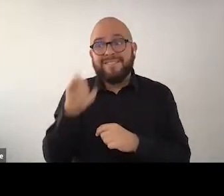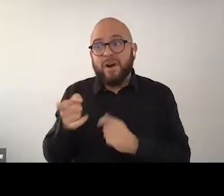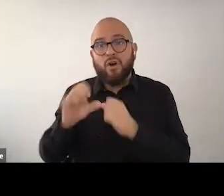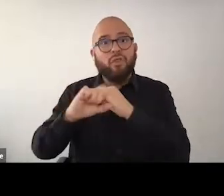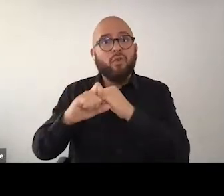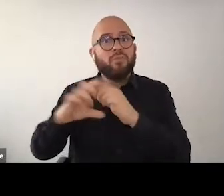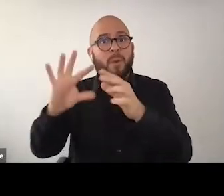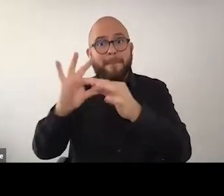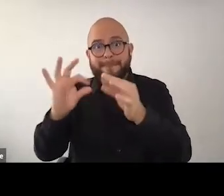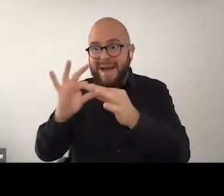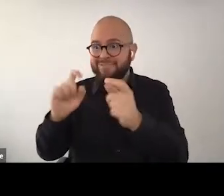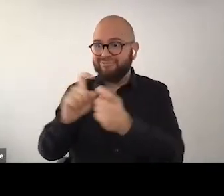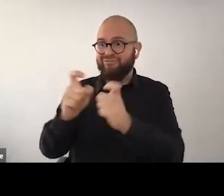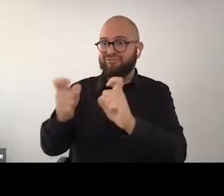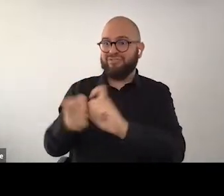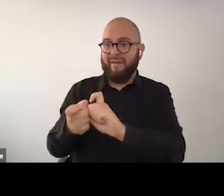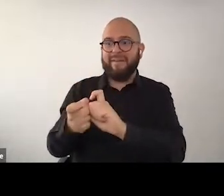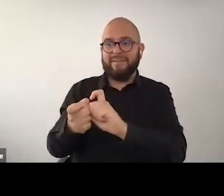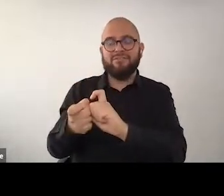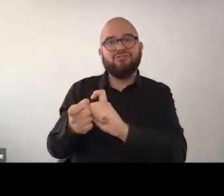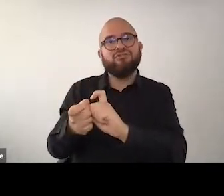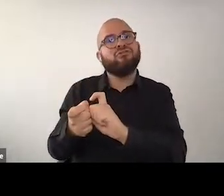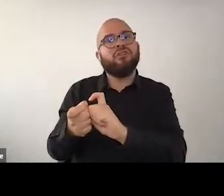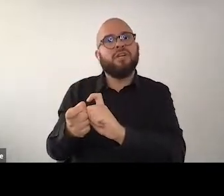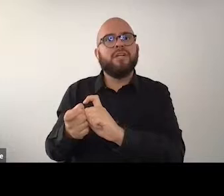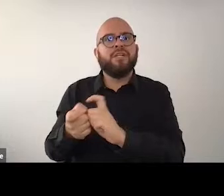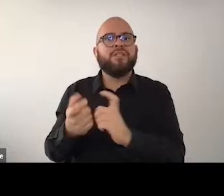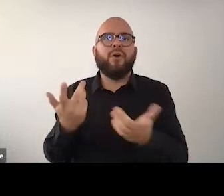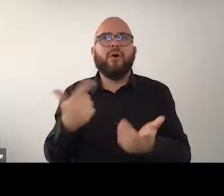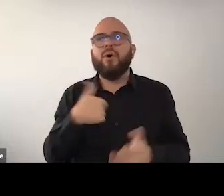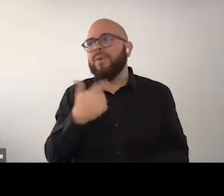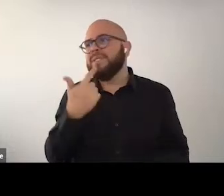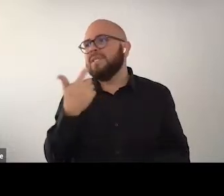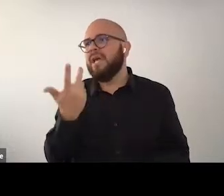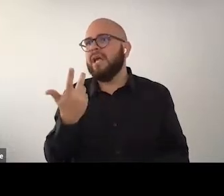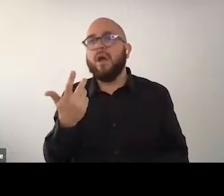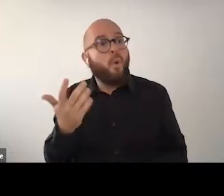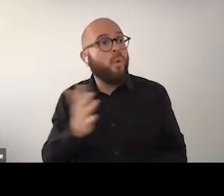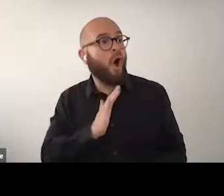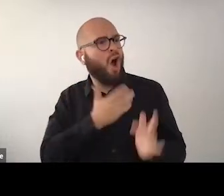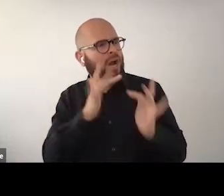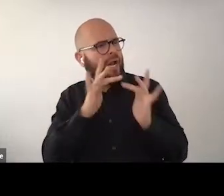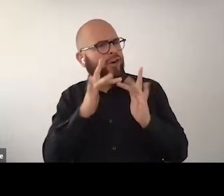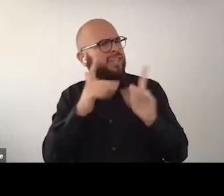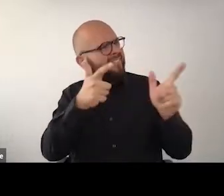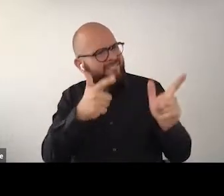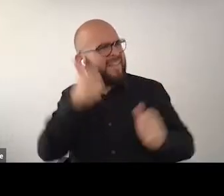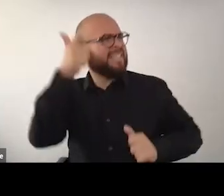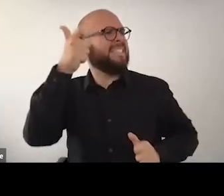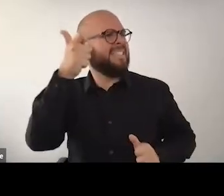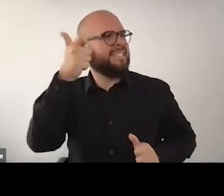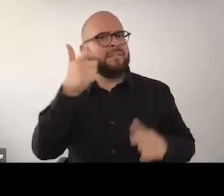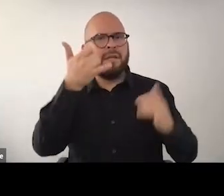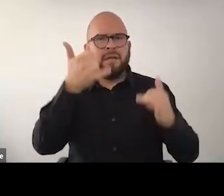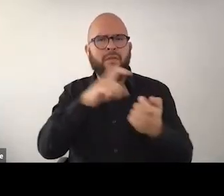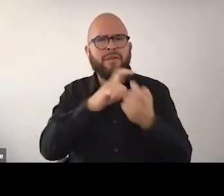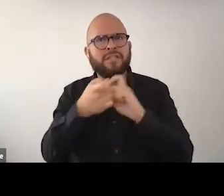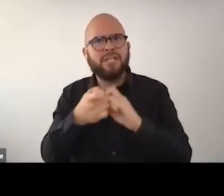for example, from saying, "We have the fastest internet," to, "Check out our new rates on internet,"